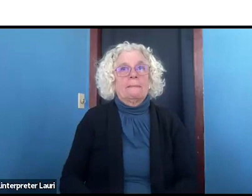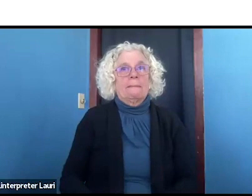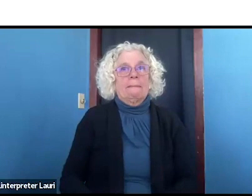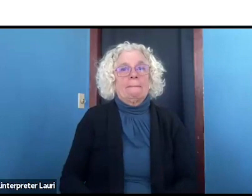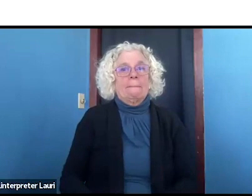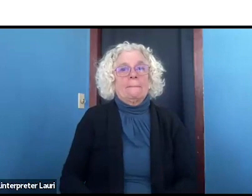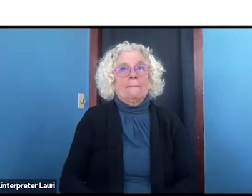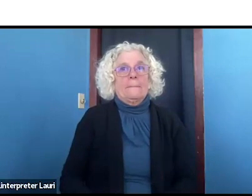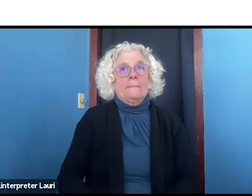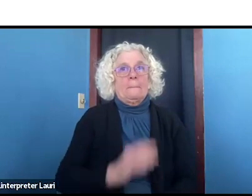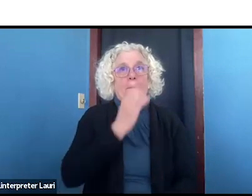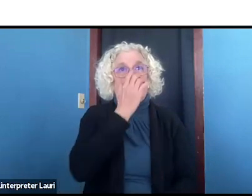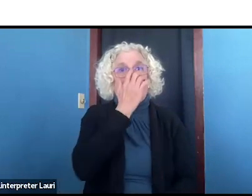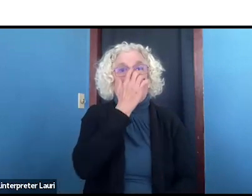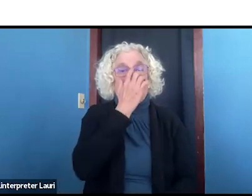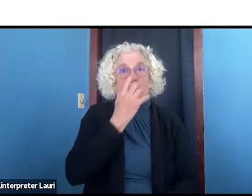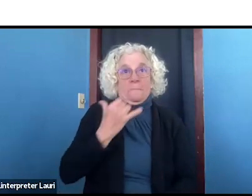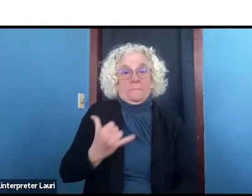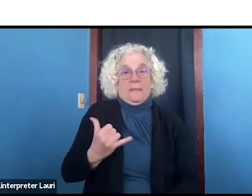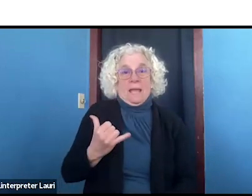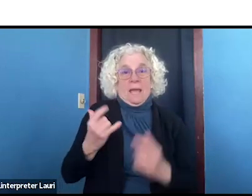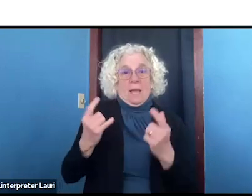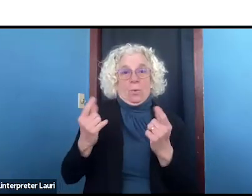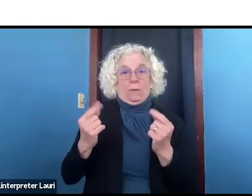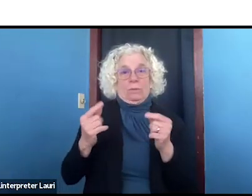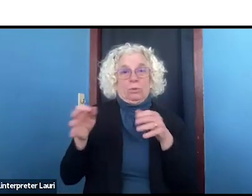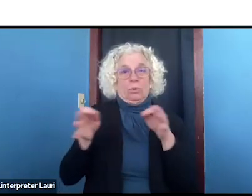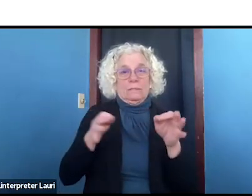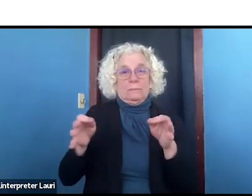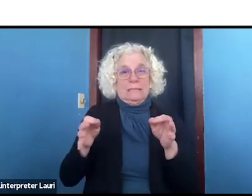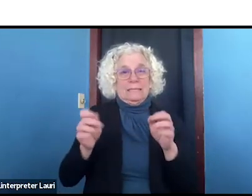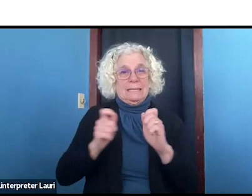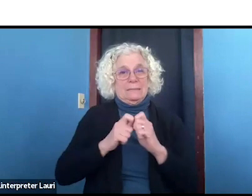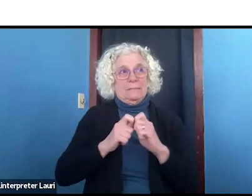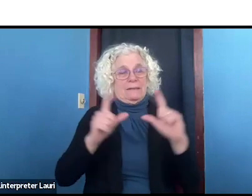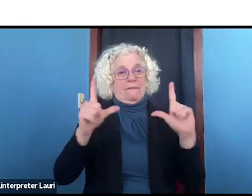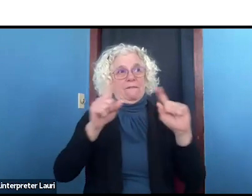So for the rest of this presentation, what I'd really like to present is a framework for states and providers to consider